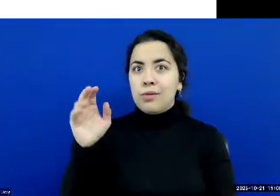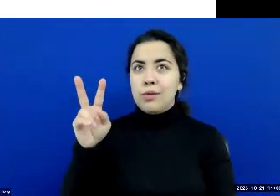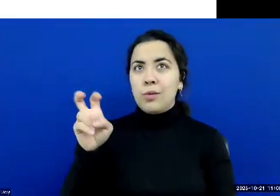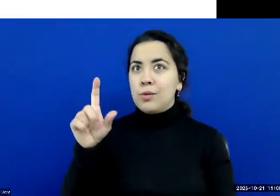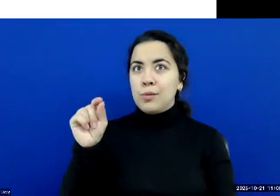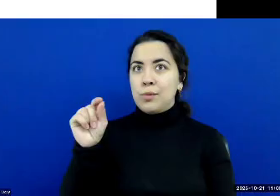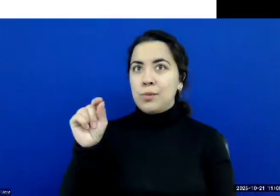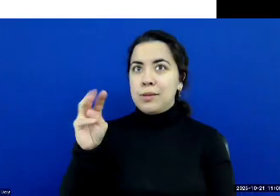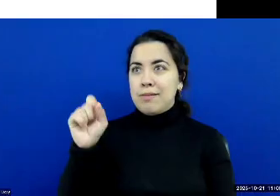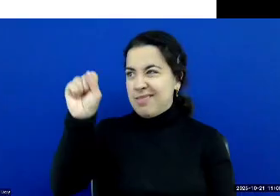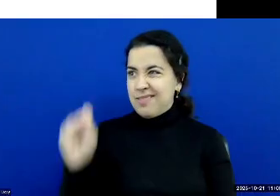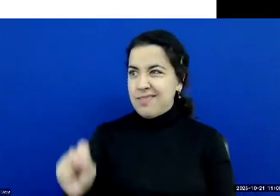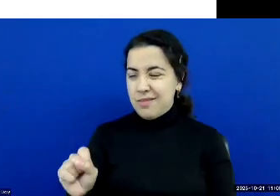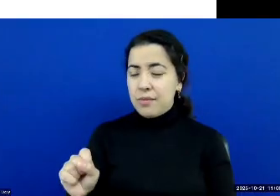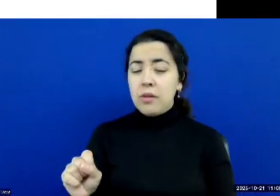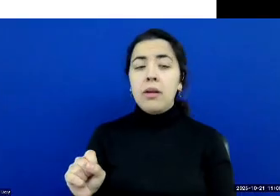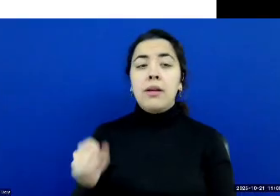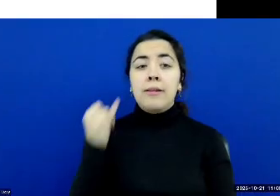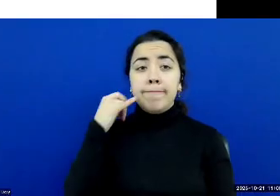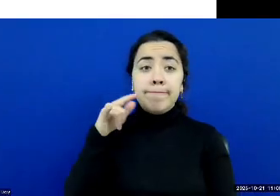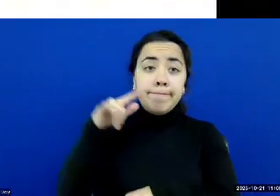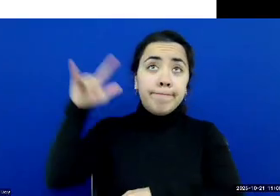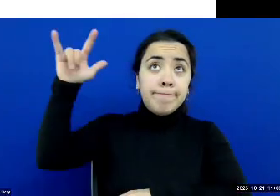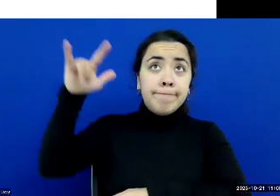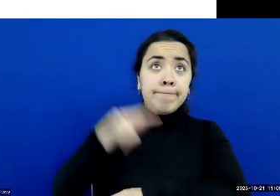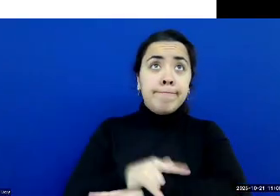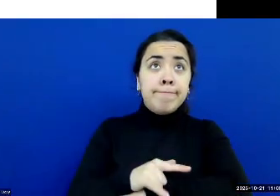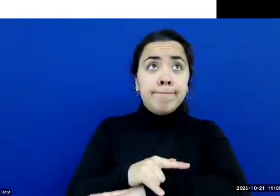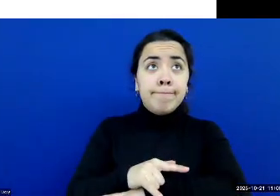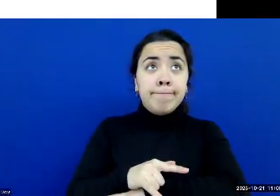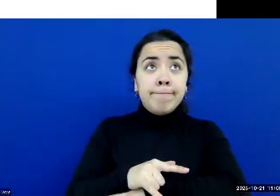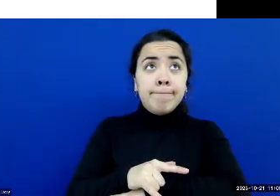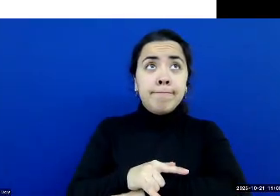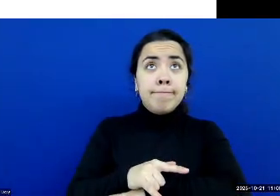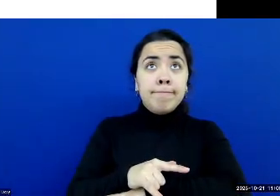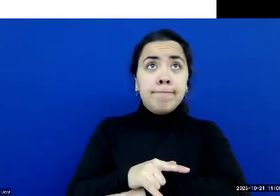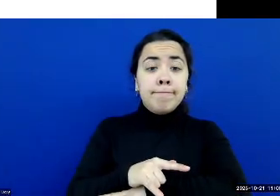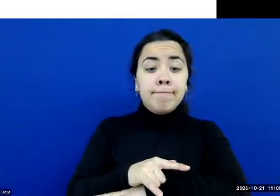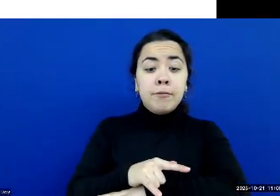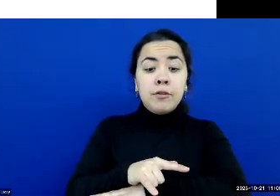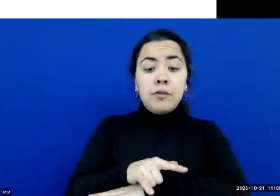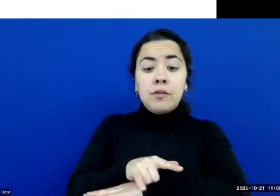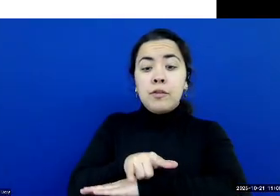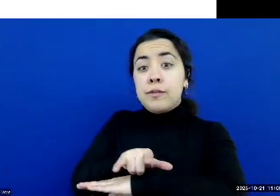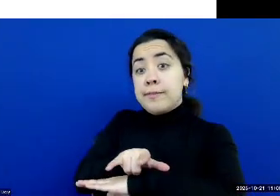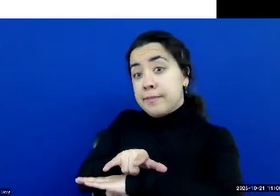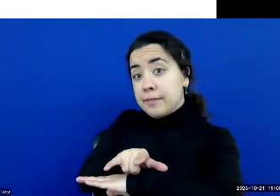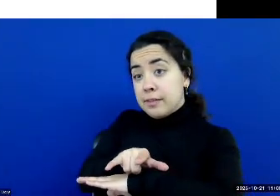Kathleen DeForest: Sitting on the runway, we would most likely not notice that 3.5 degree shift.